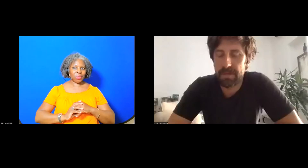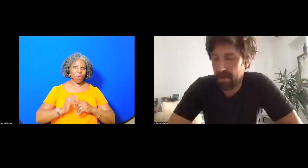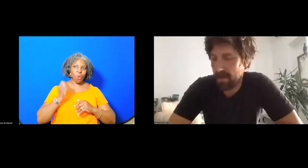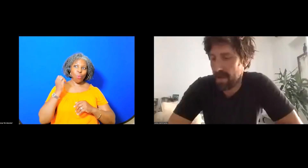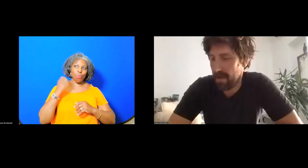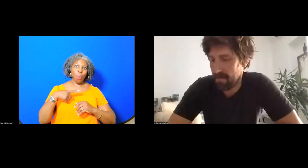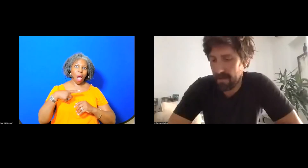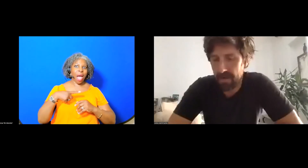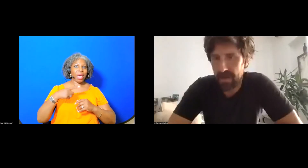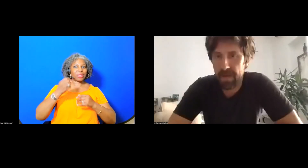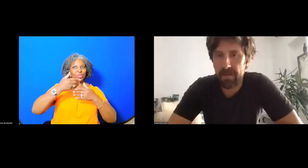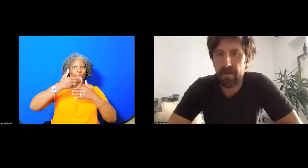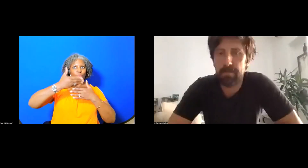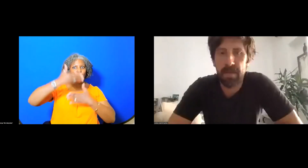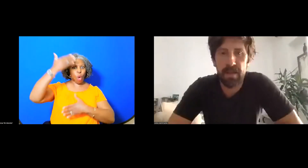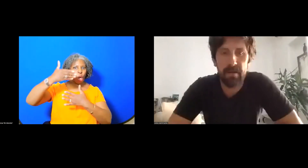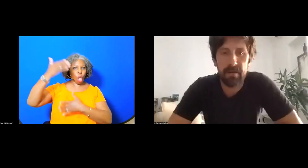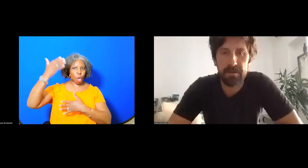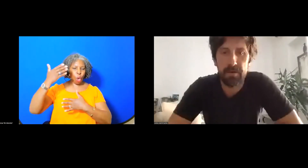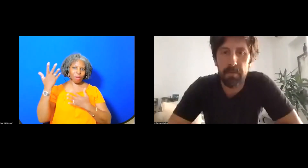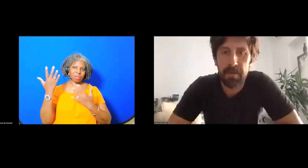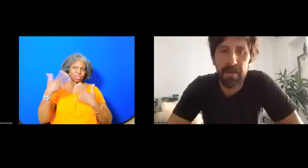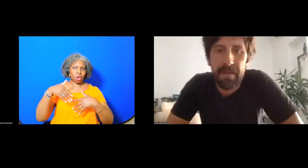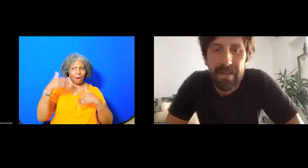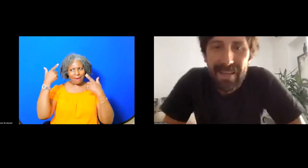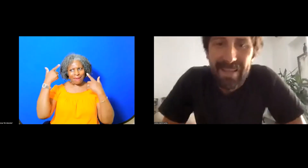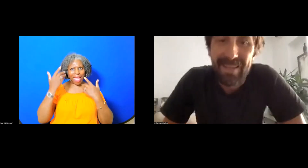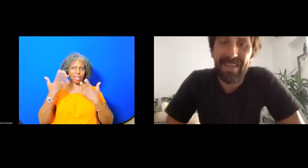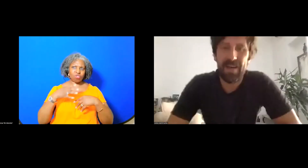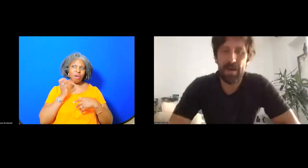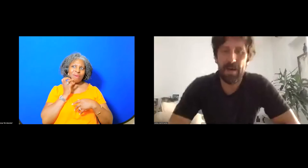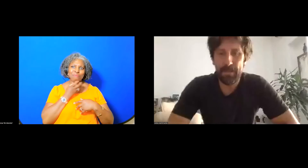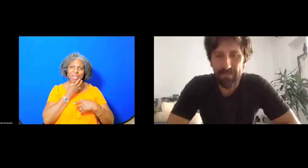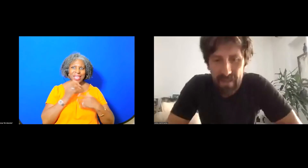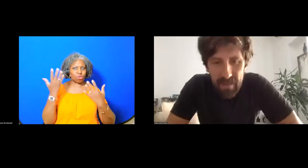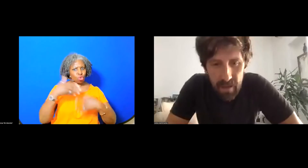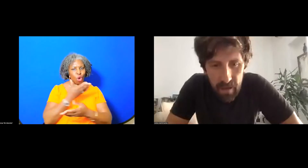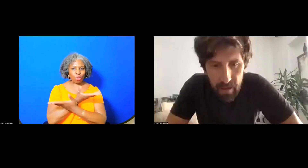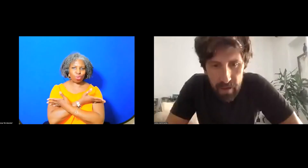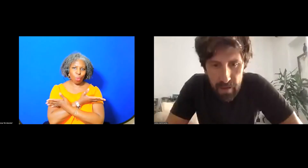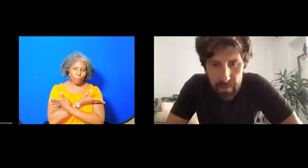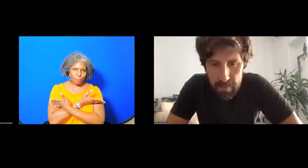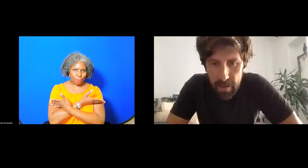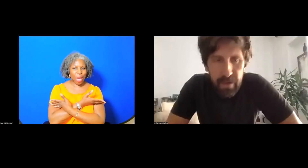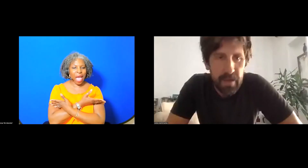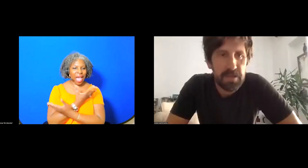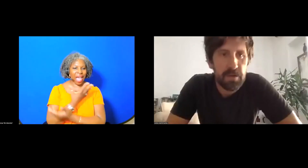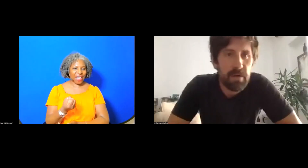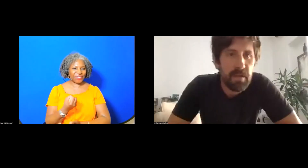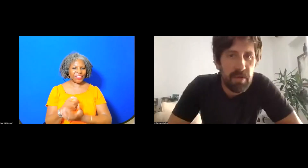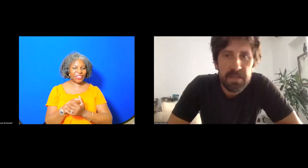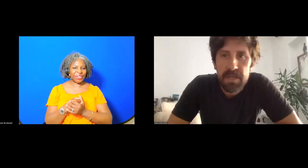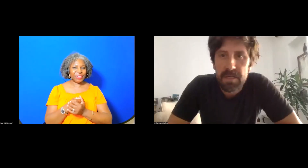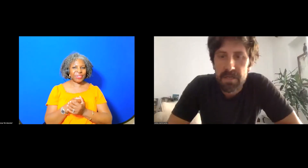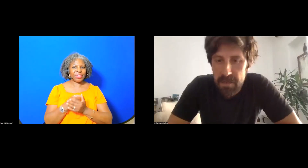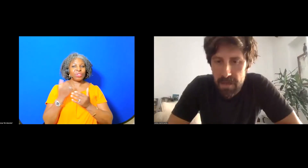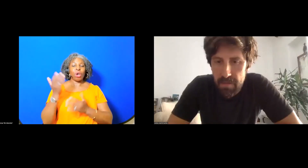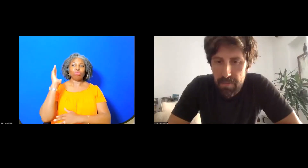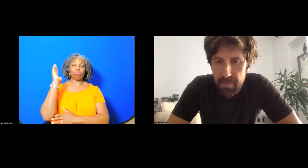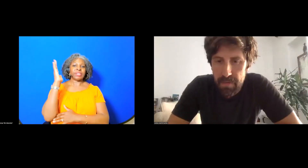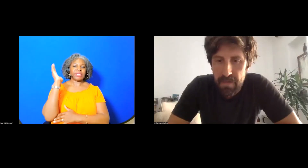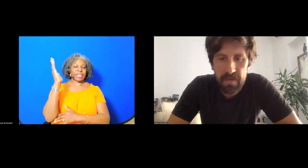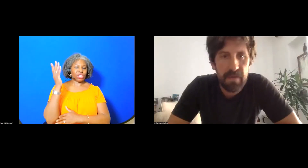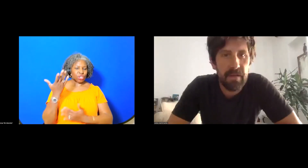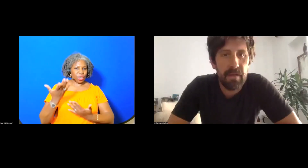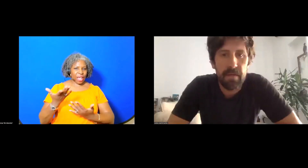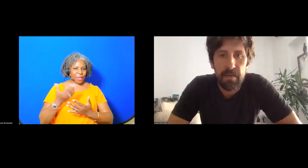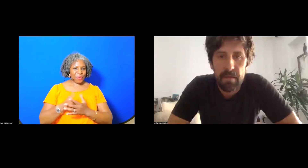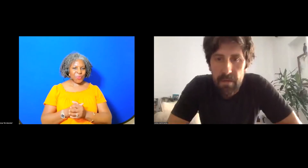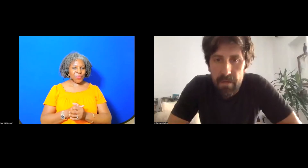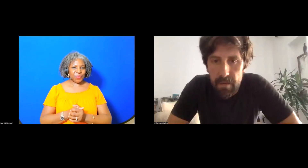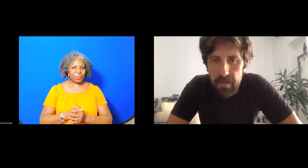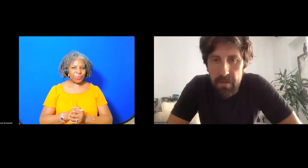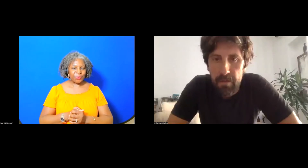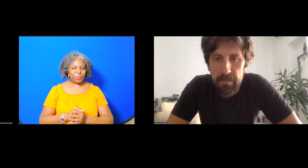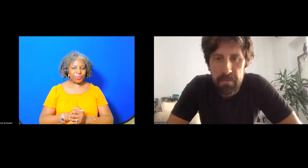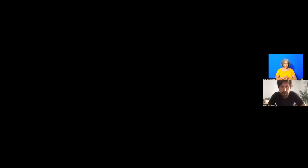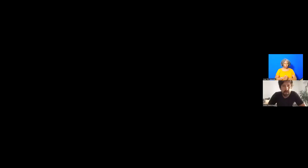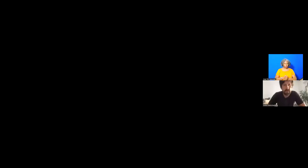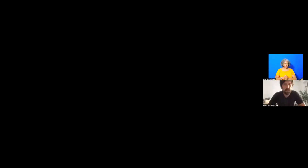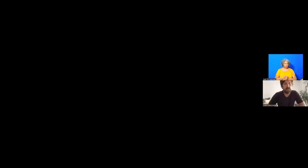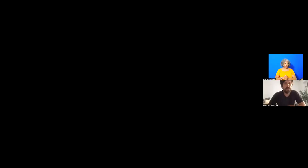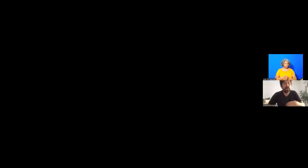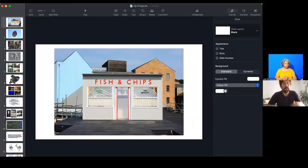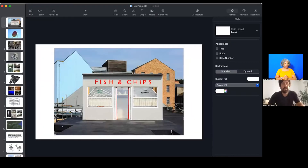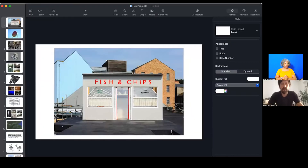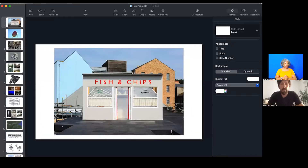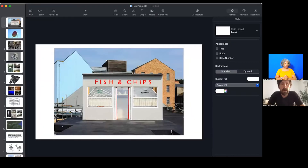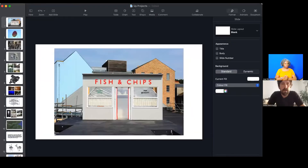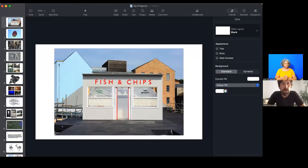I have dark hair, a dark beard, and a dark top. Okay, so I'll get the presentation up hopefully.